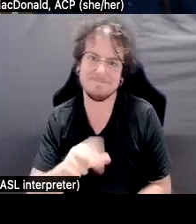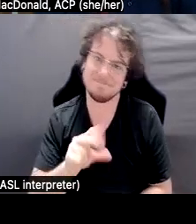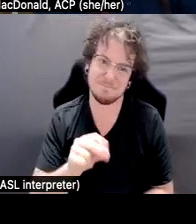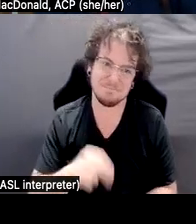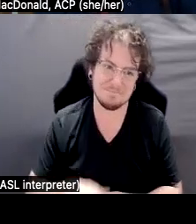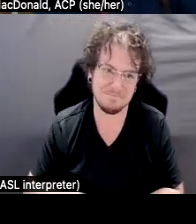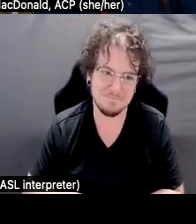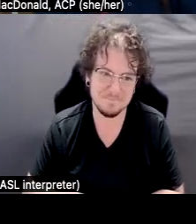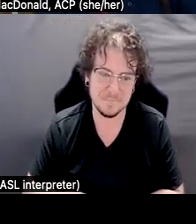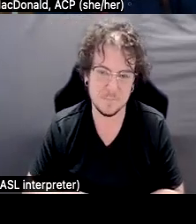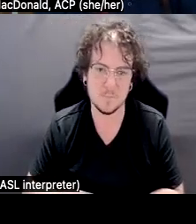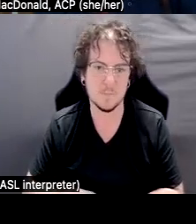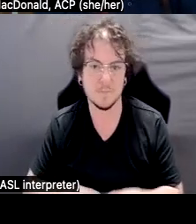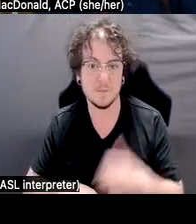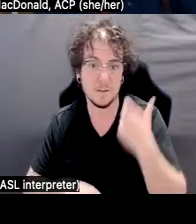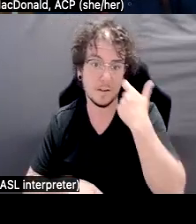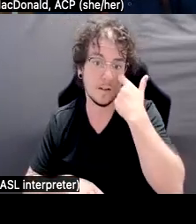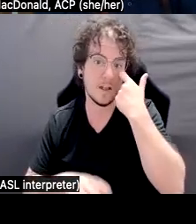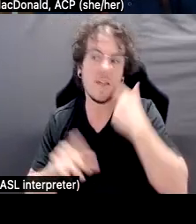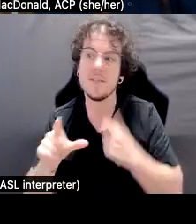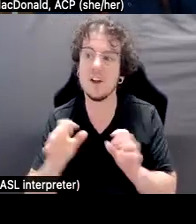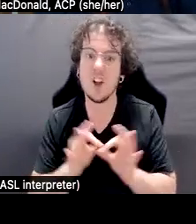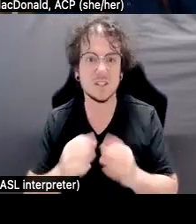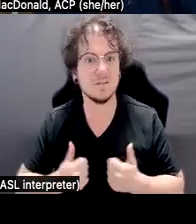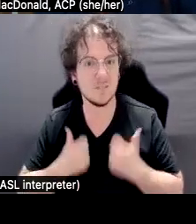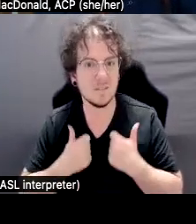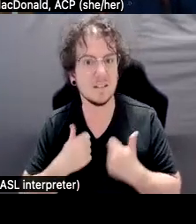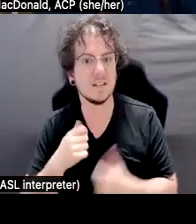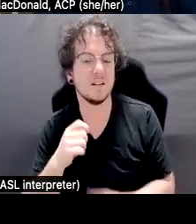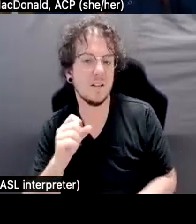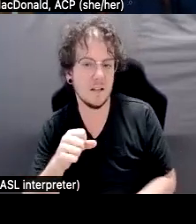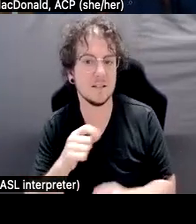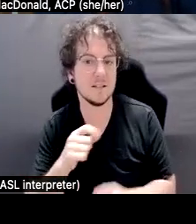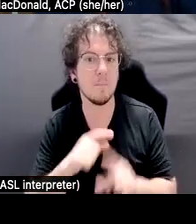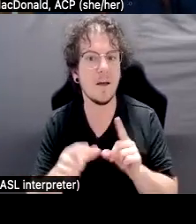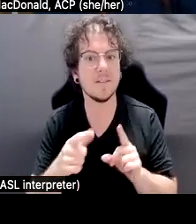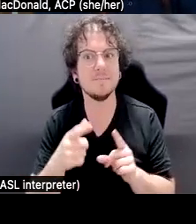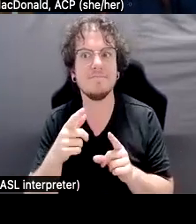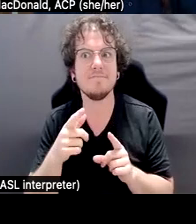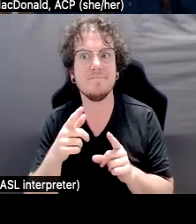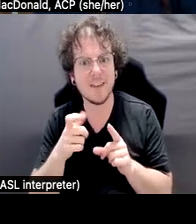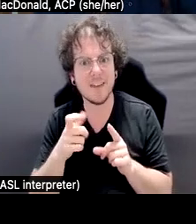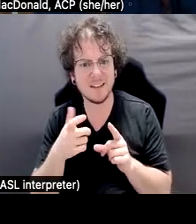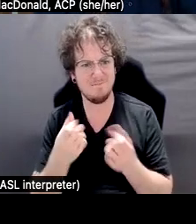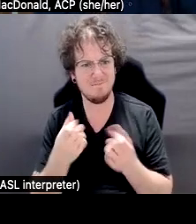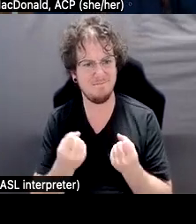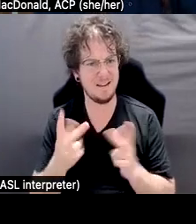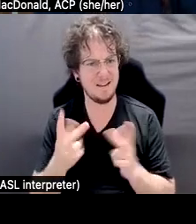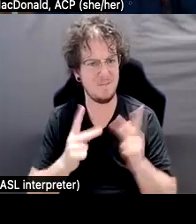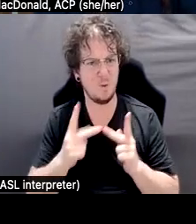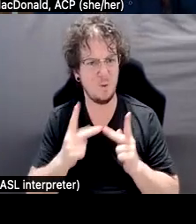I think the geographic concentration of jobs in publishing definitely has other implications. It